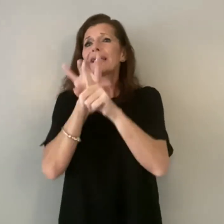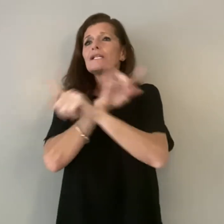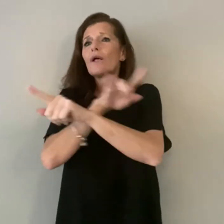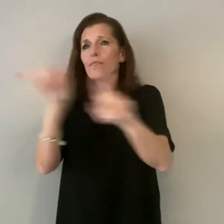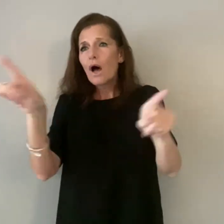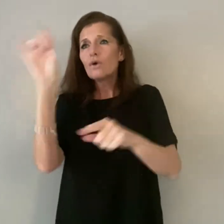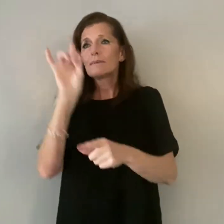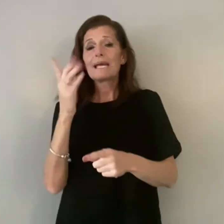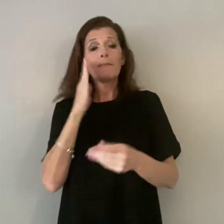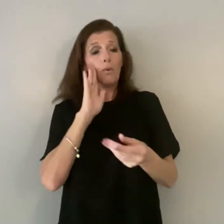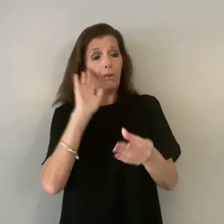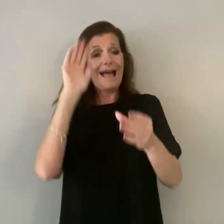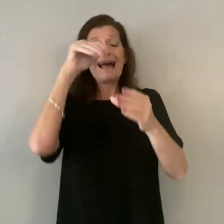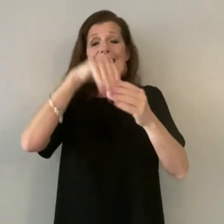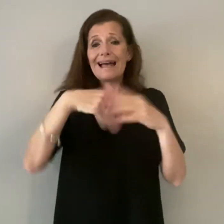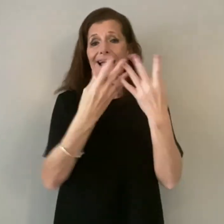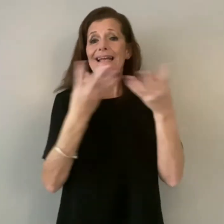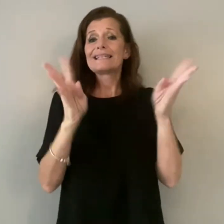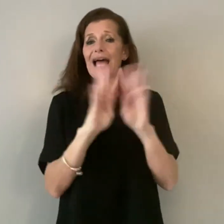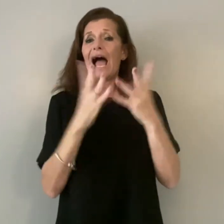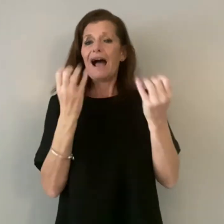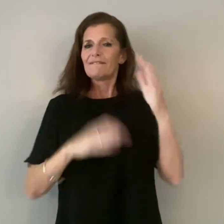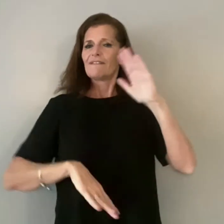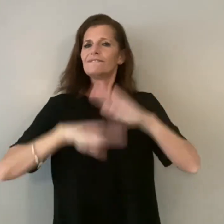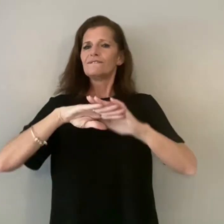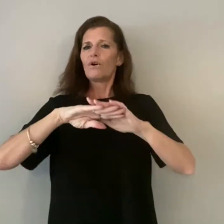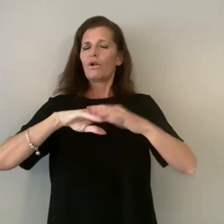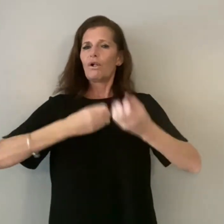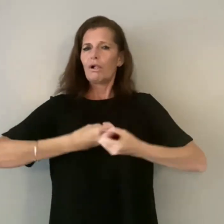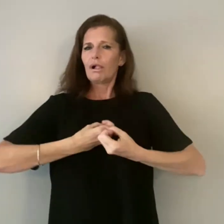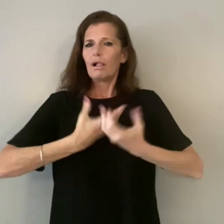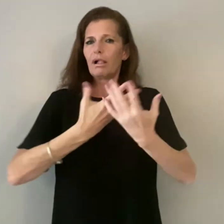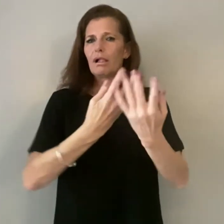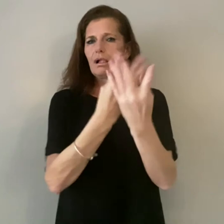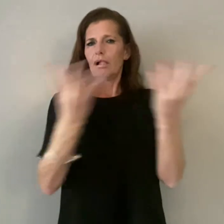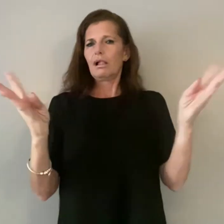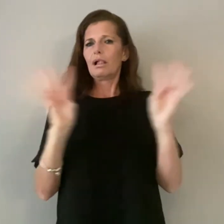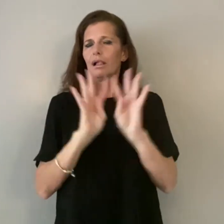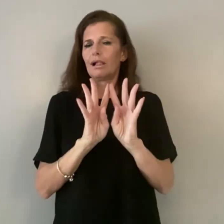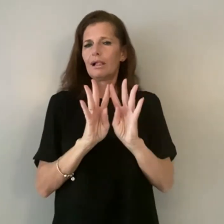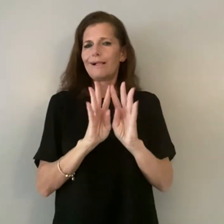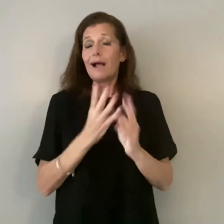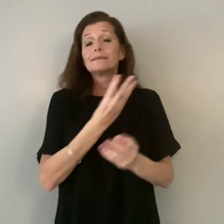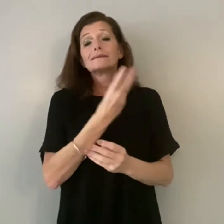that these types of people, when they're part of our board have a full voice around this table.